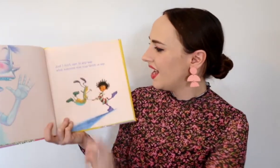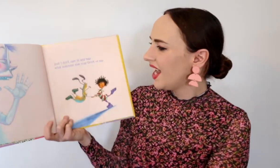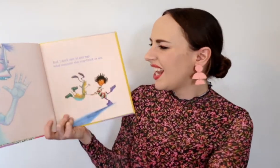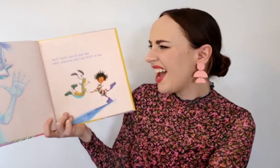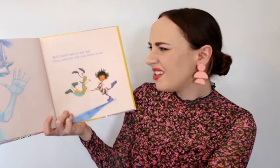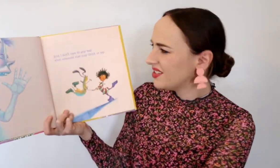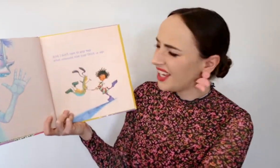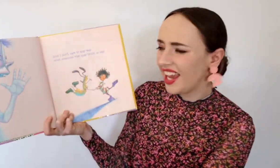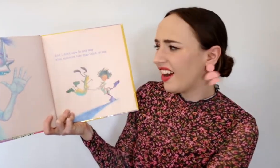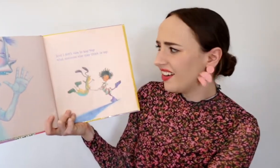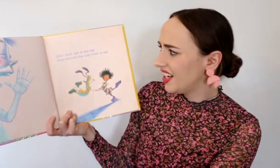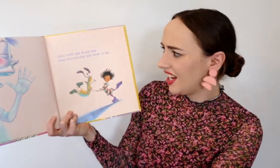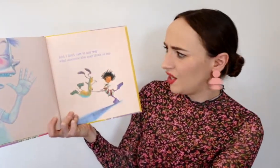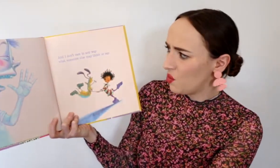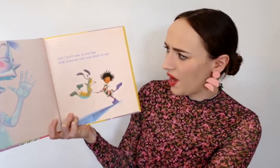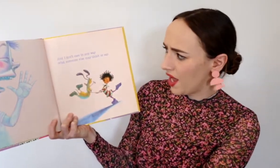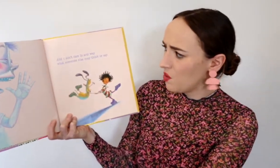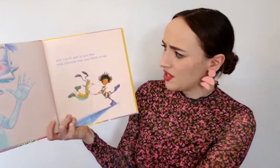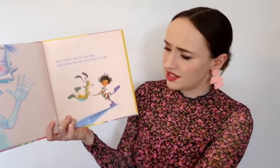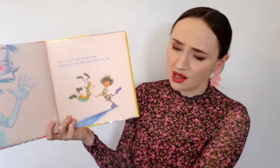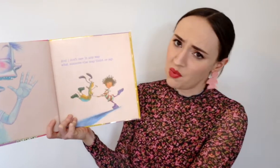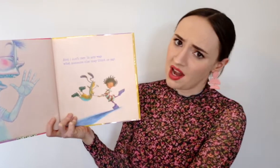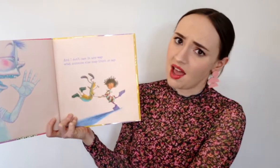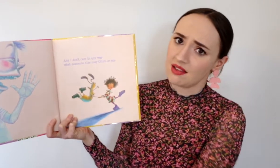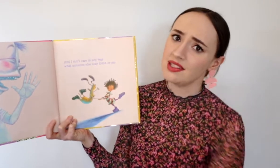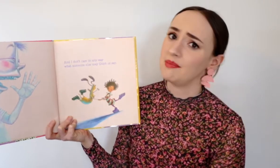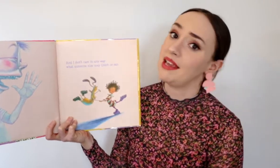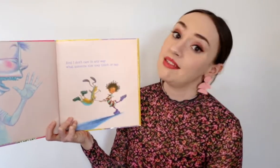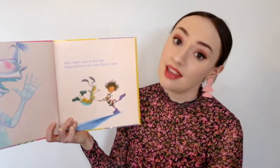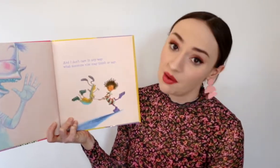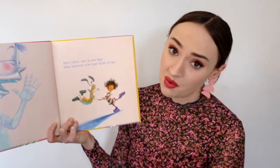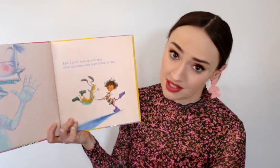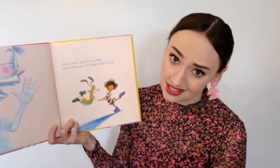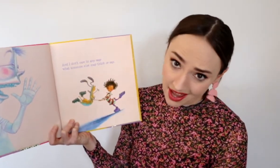and I don't care in any way what someone else may think or say.